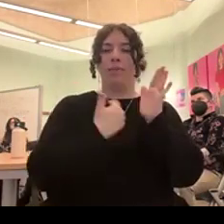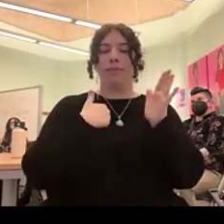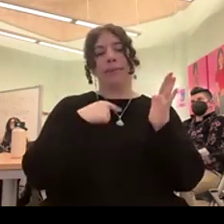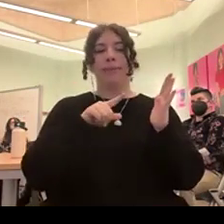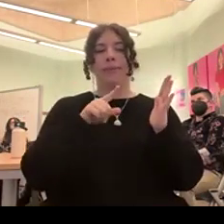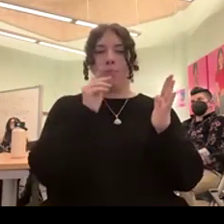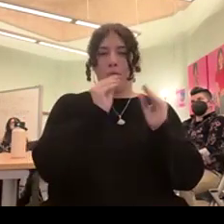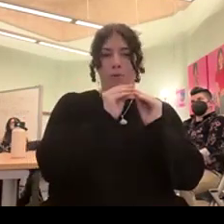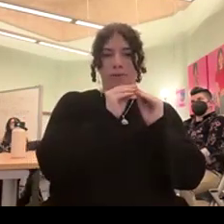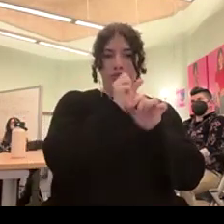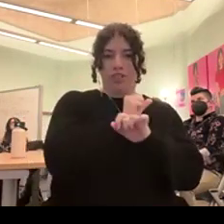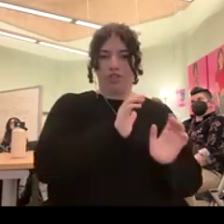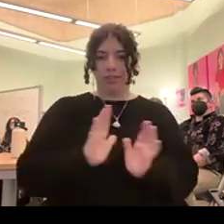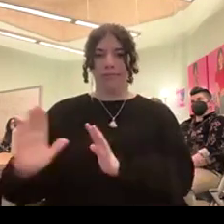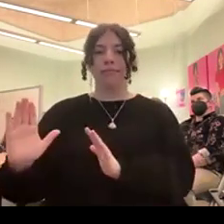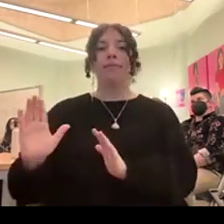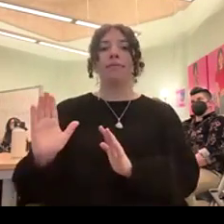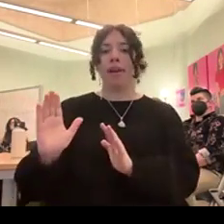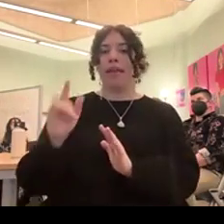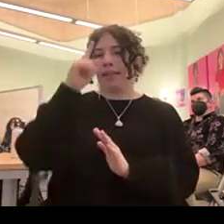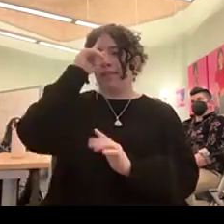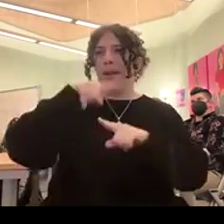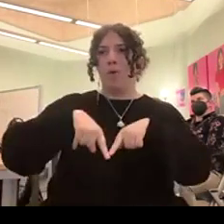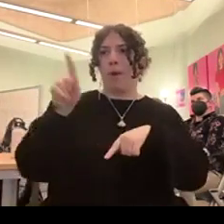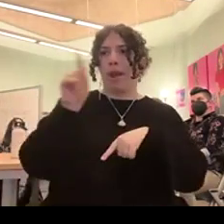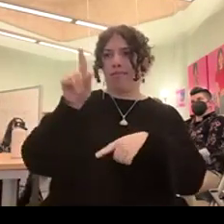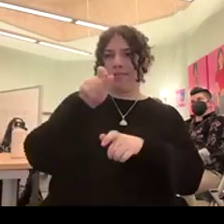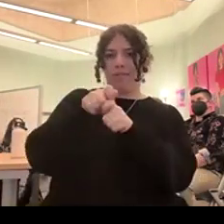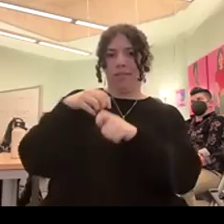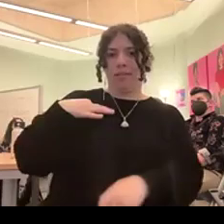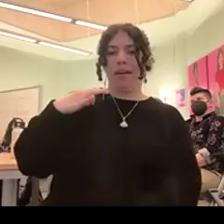it came to the cover letter. I think depending on where I was applying to. Like, I did apply